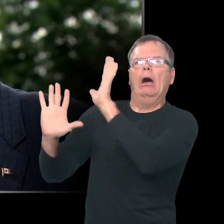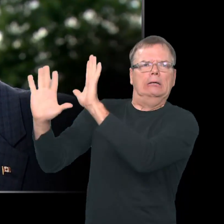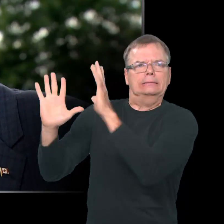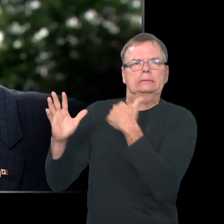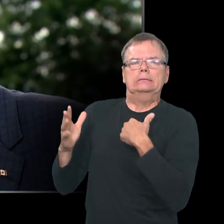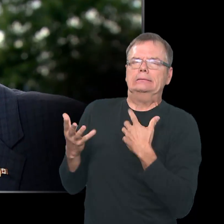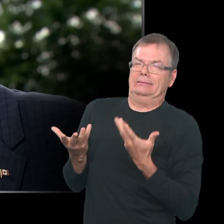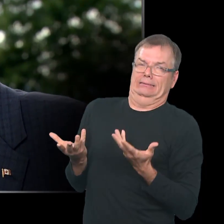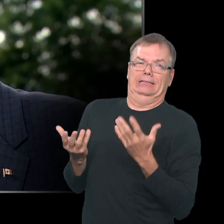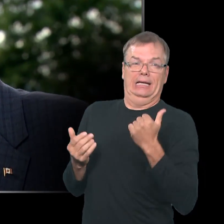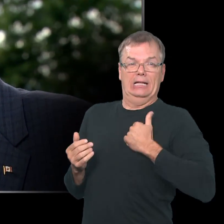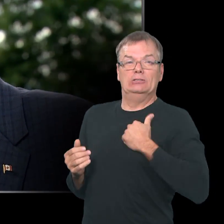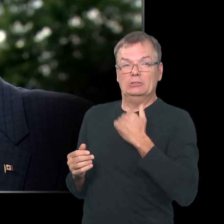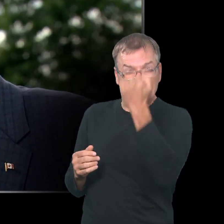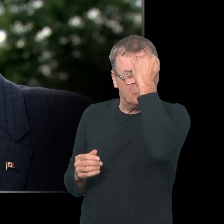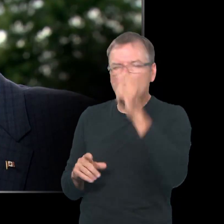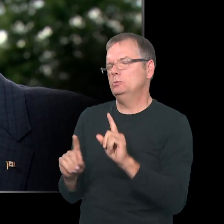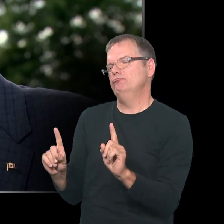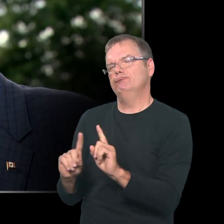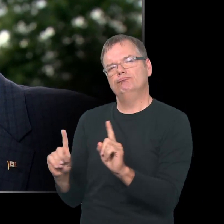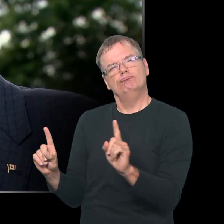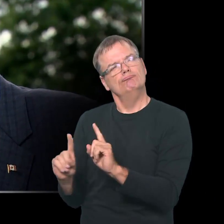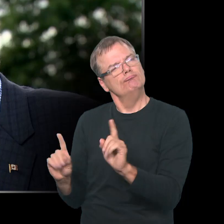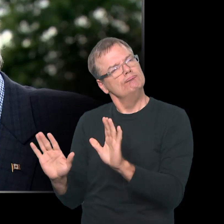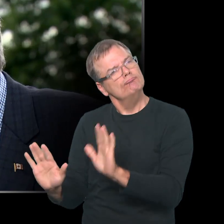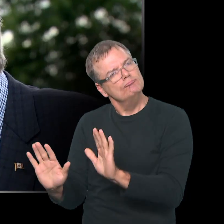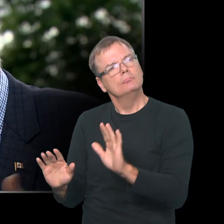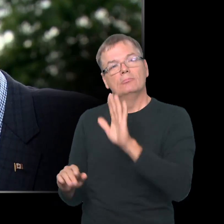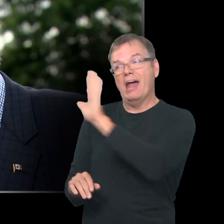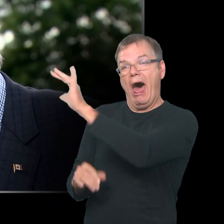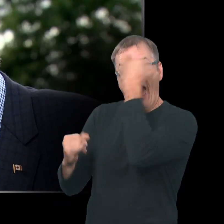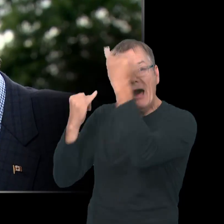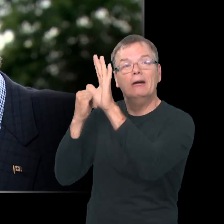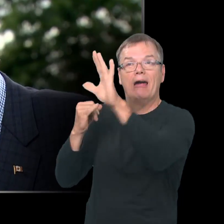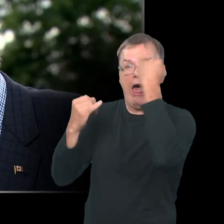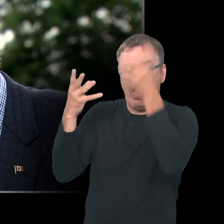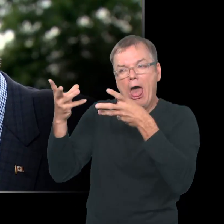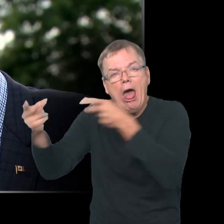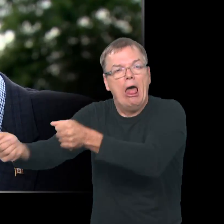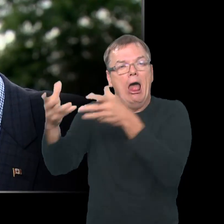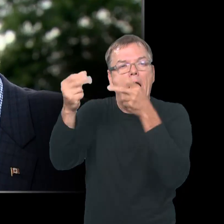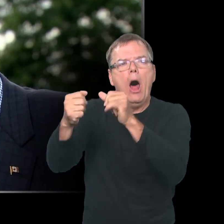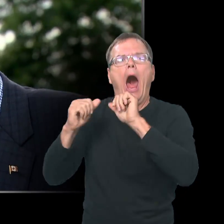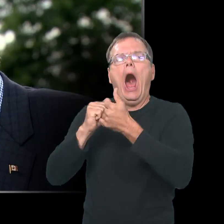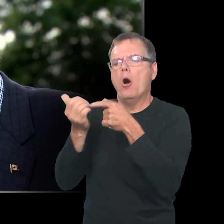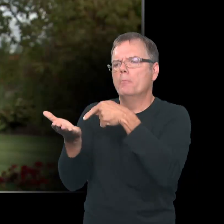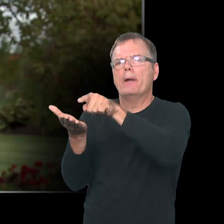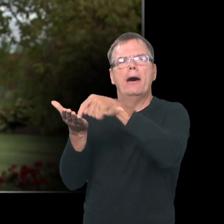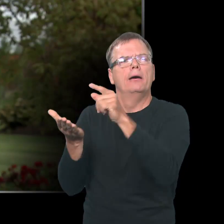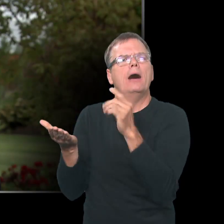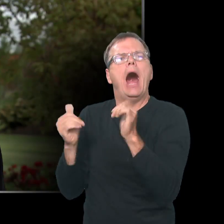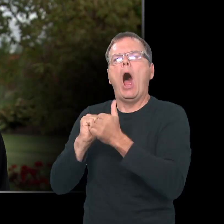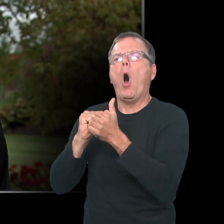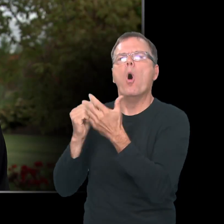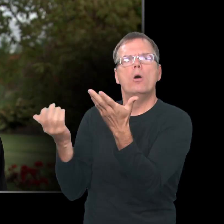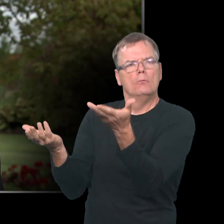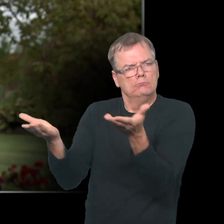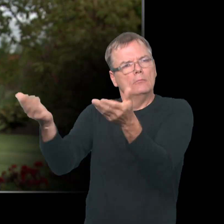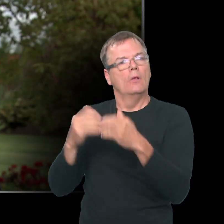we'll double or triple that. Come on, people aren't dumb. What is the new idea? If all you want to do is spend more,